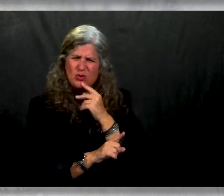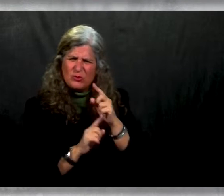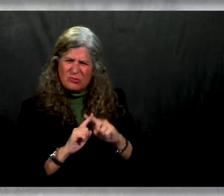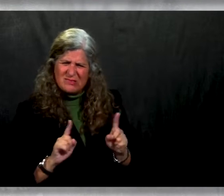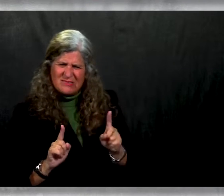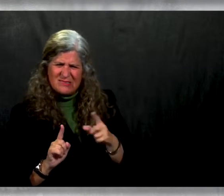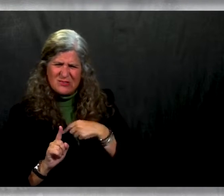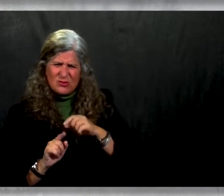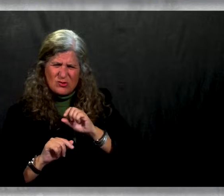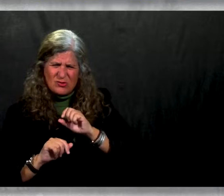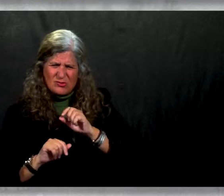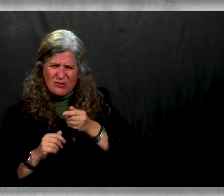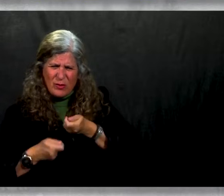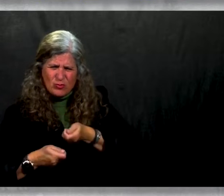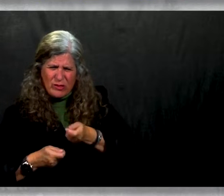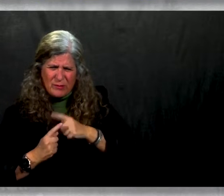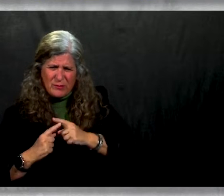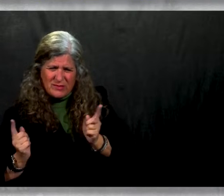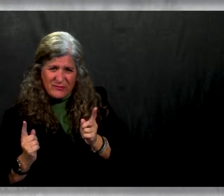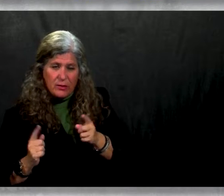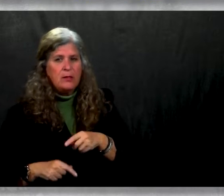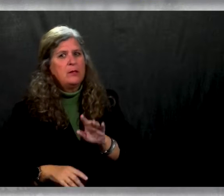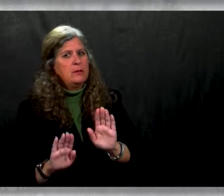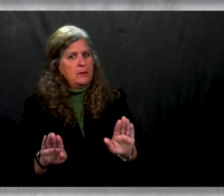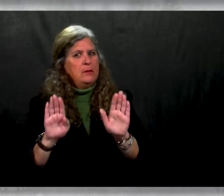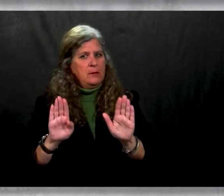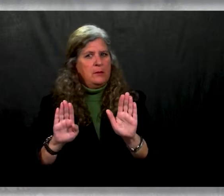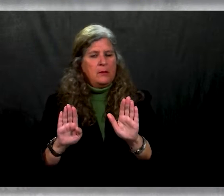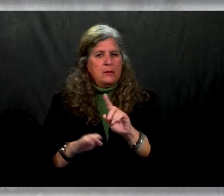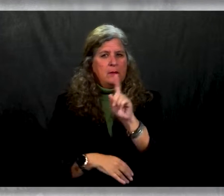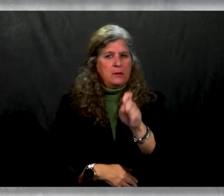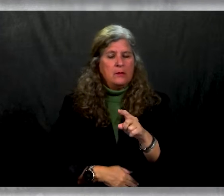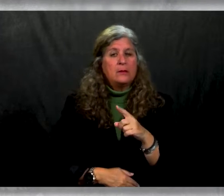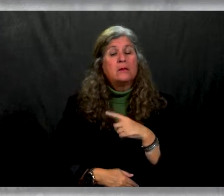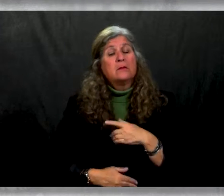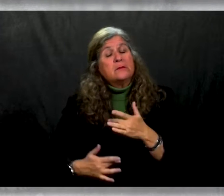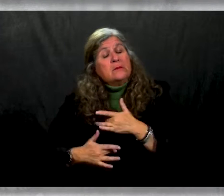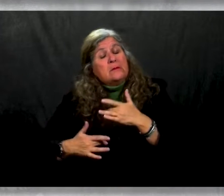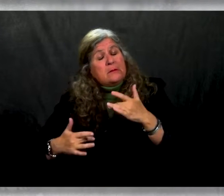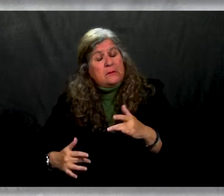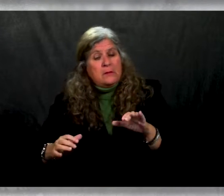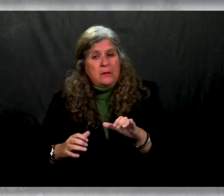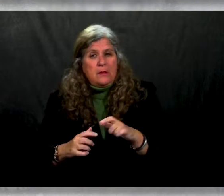Excellent question. So, what they typically do is depending on what's perceived